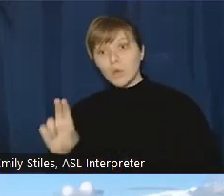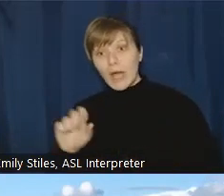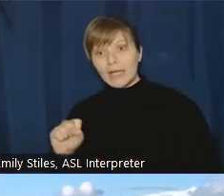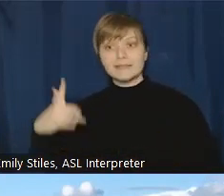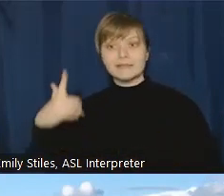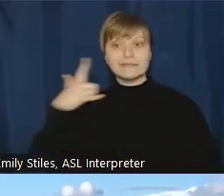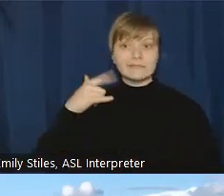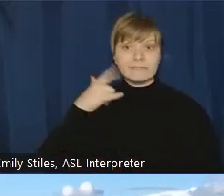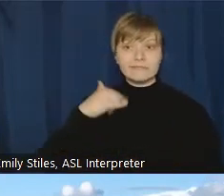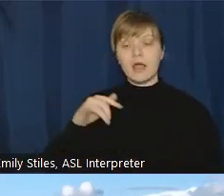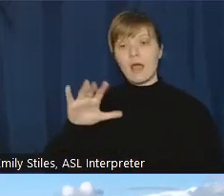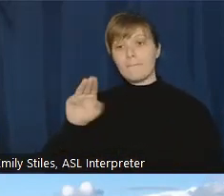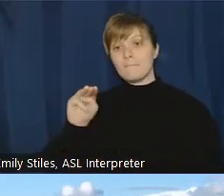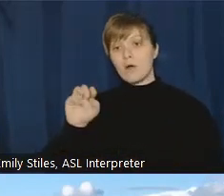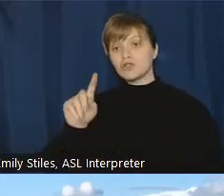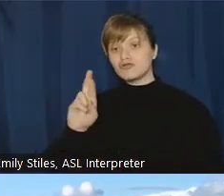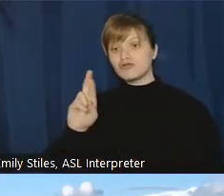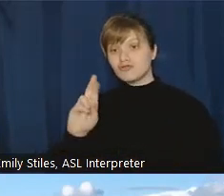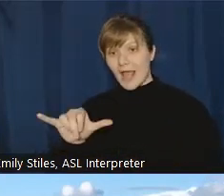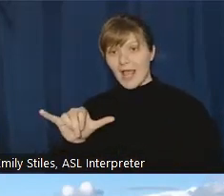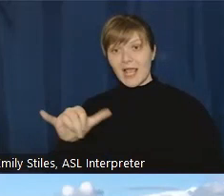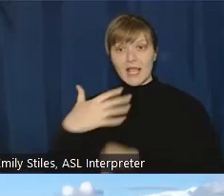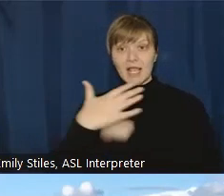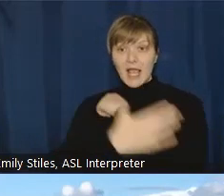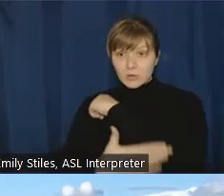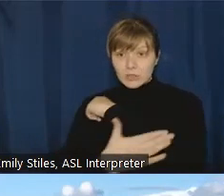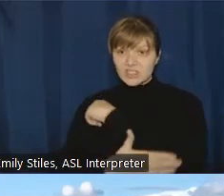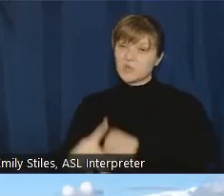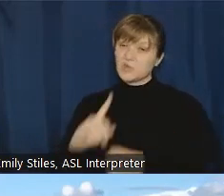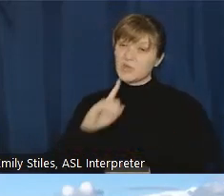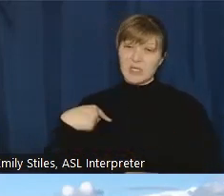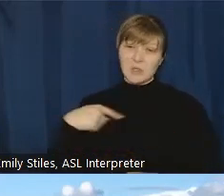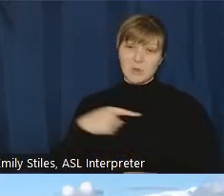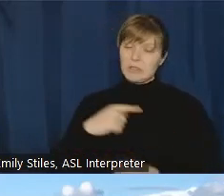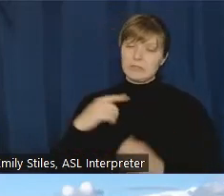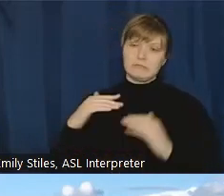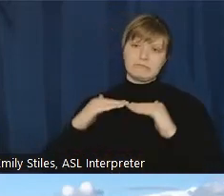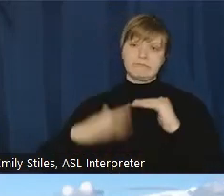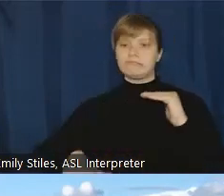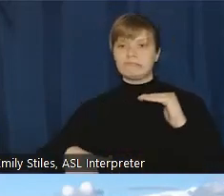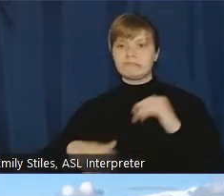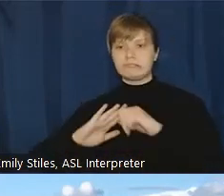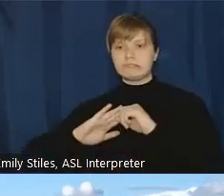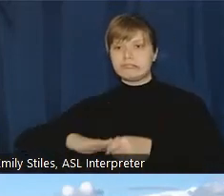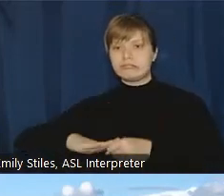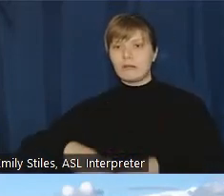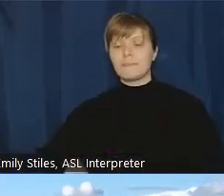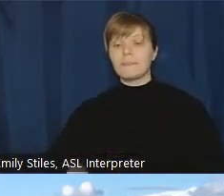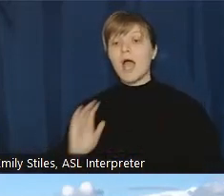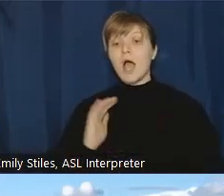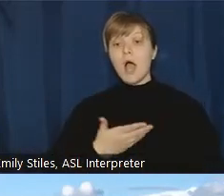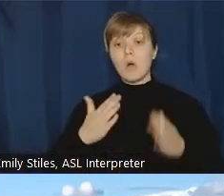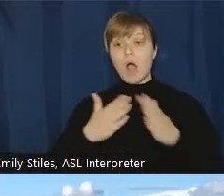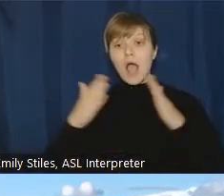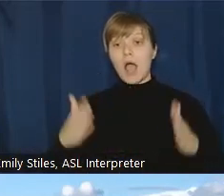we are a very disadvantaged community. The number of people that live in our households,